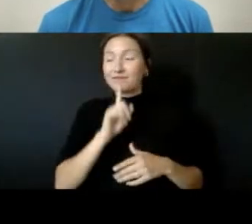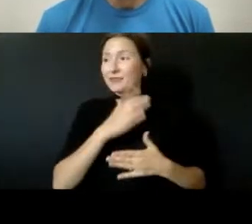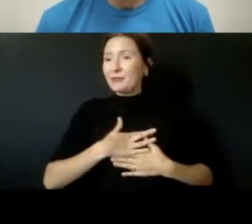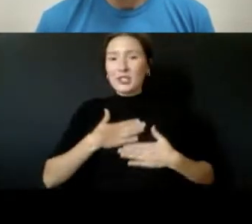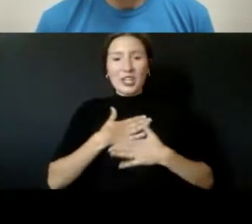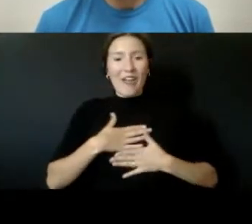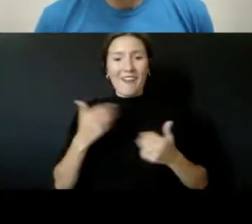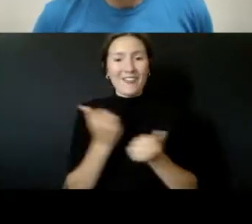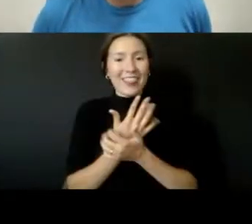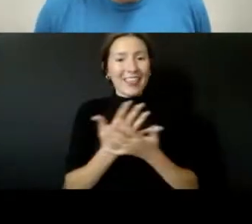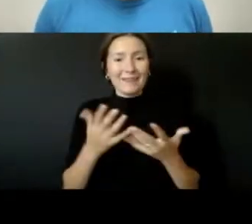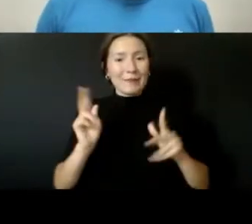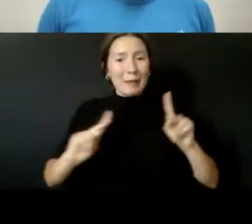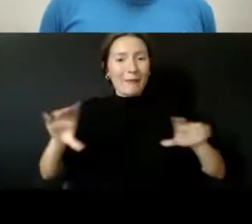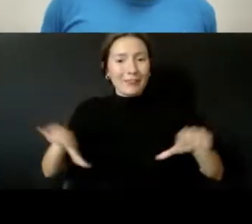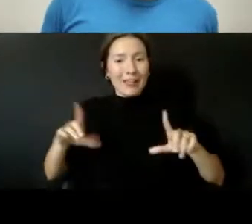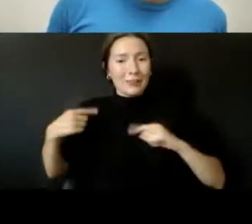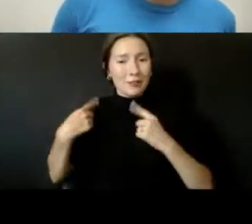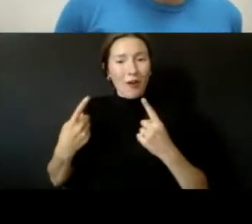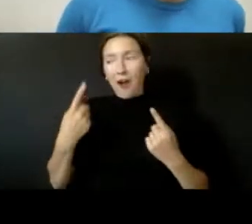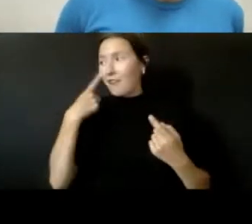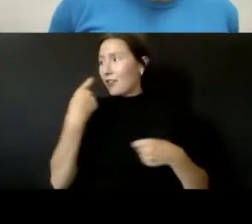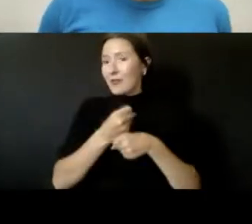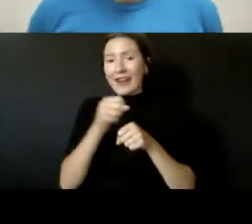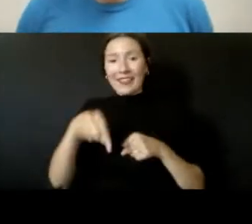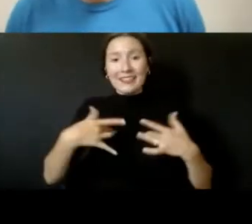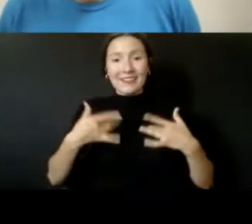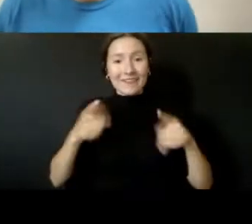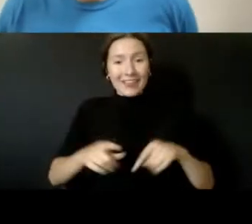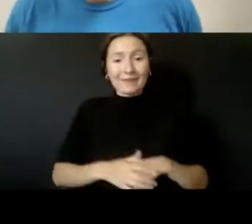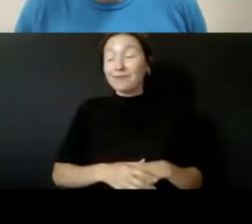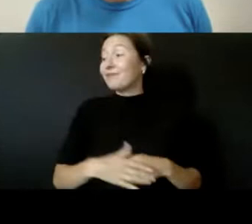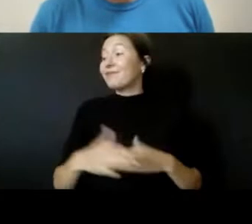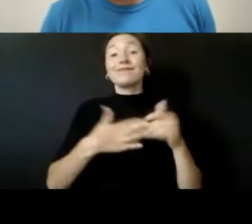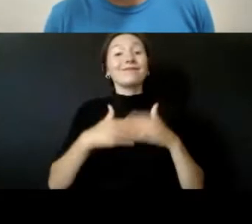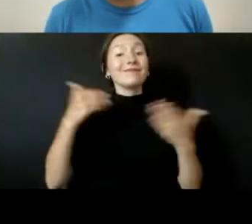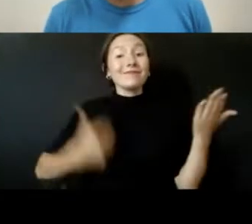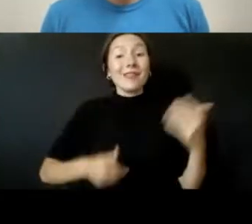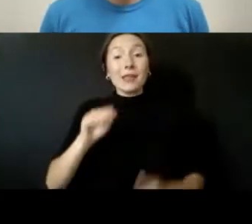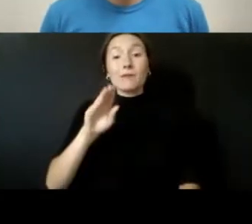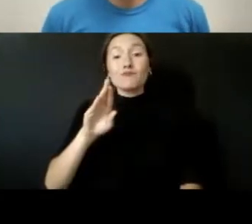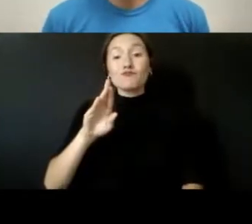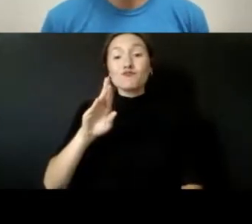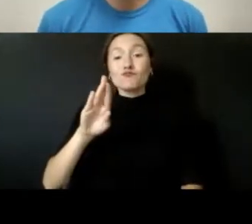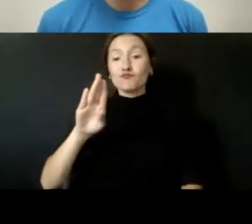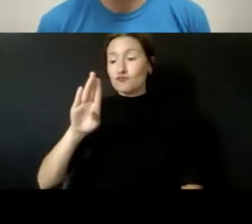my name is brian dusabon um be talking about uh some things you can do right now um about